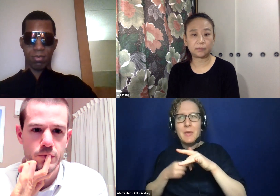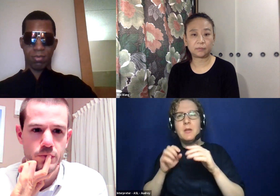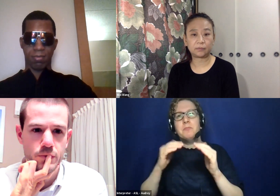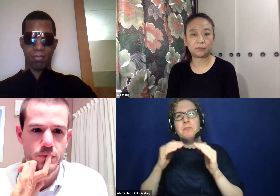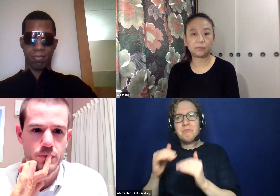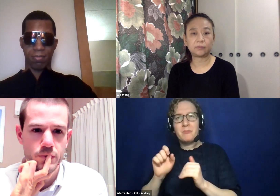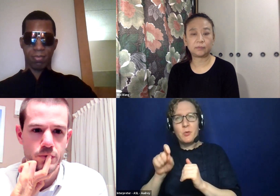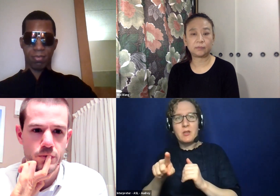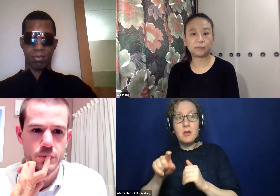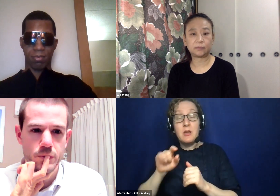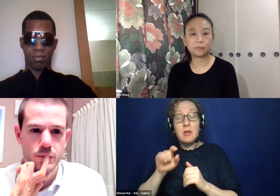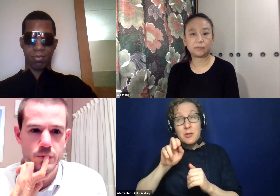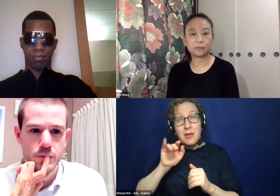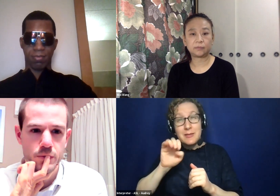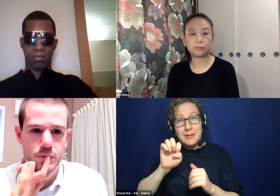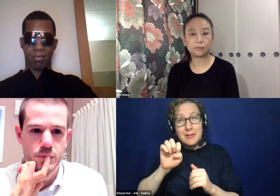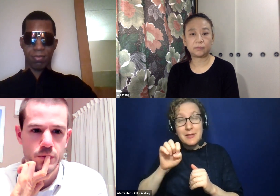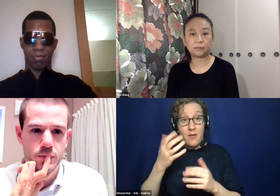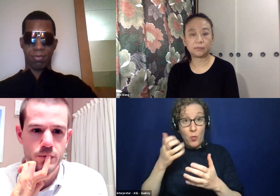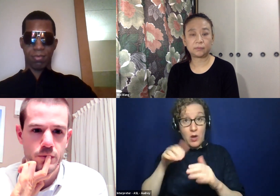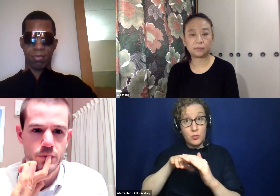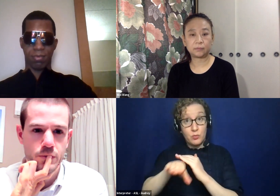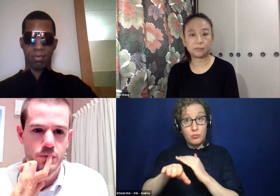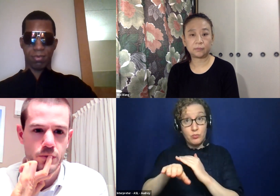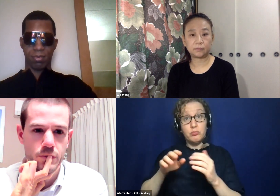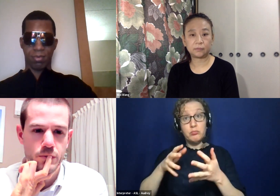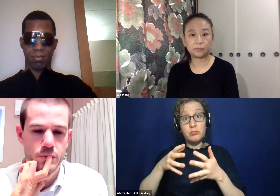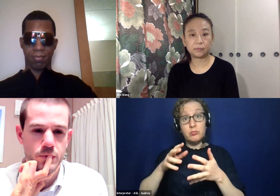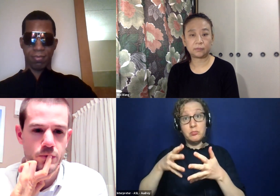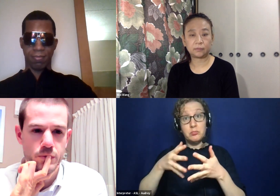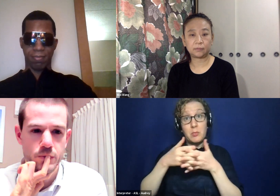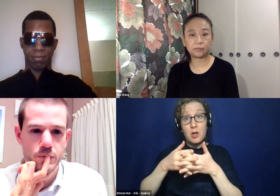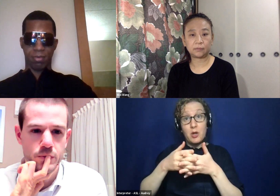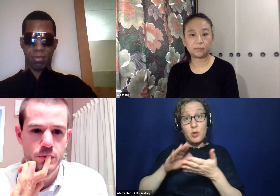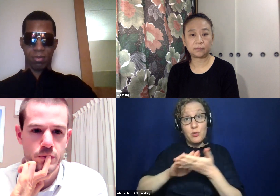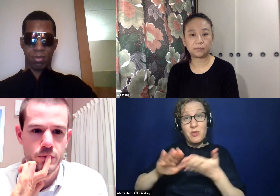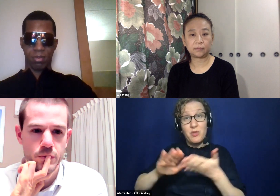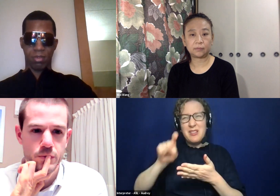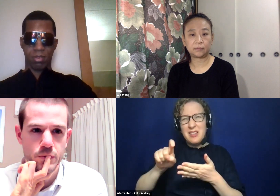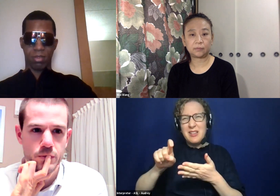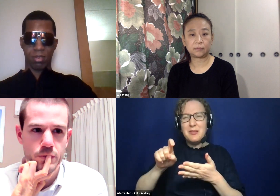you have to take certain standardized tests, so those tests are like the GRE, for example,